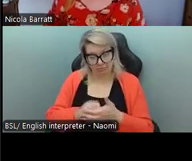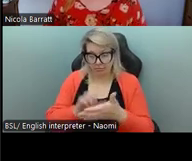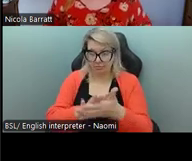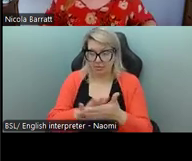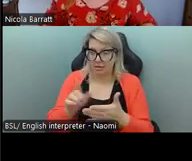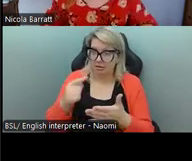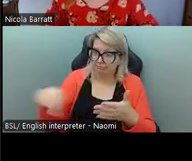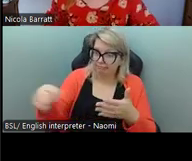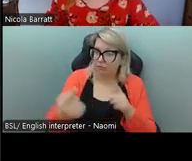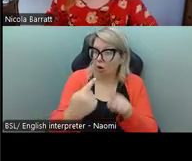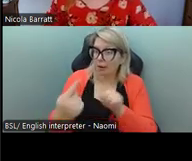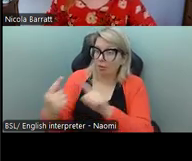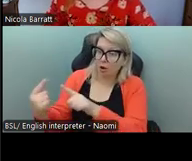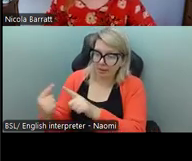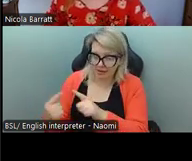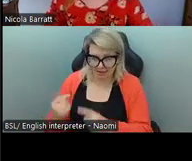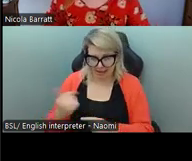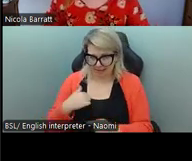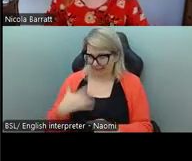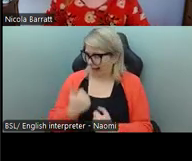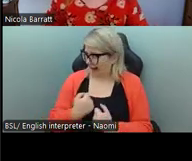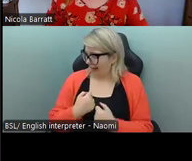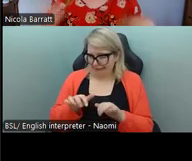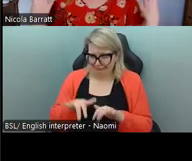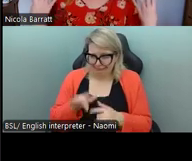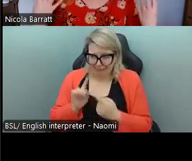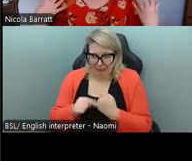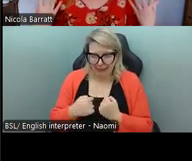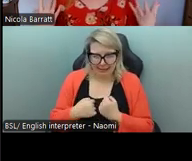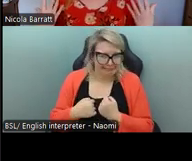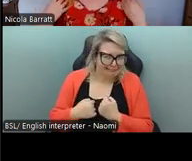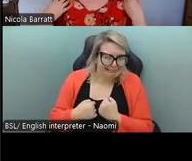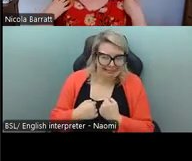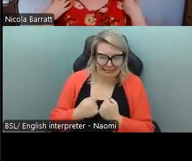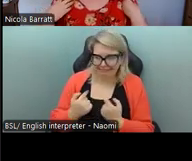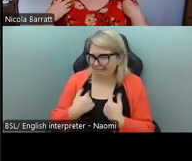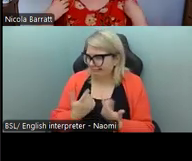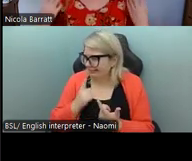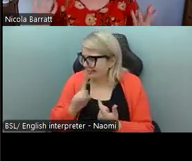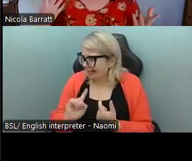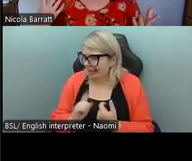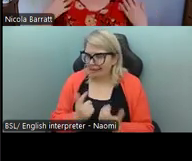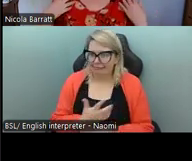I know it can feel really awkward commenting because you feel like, "I don't know what to say, and I don't want it to come